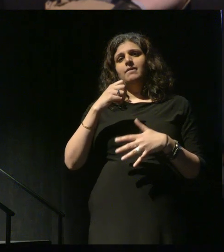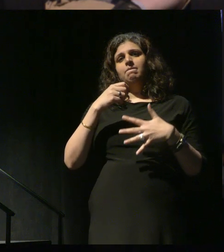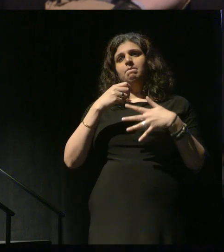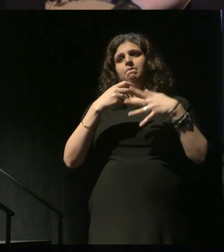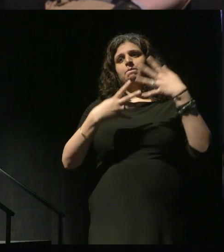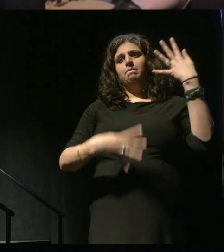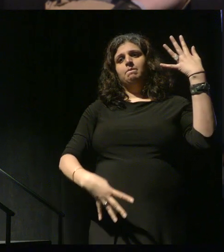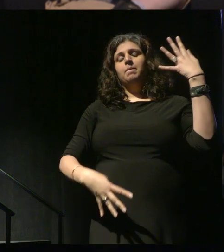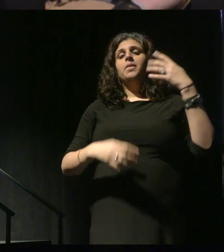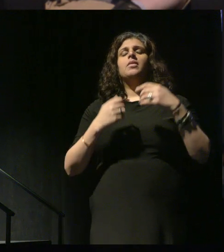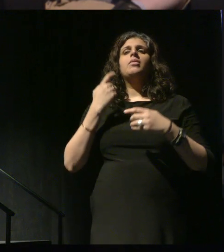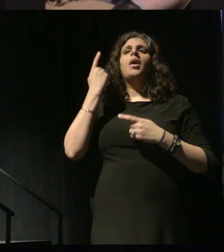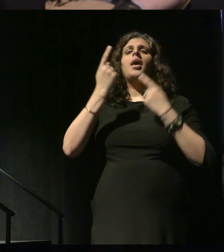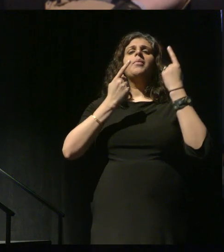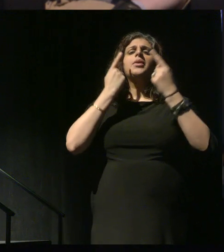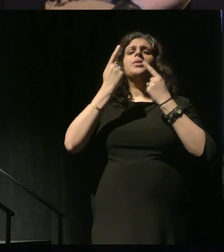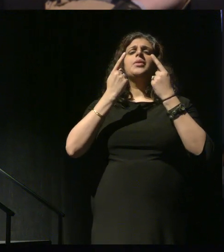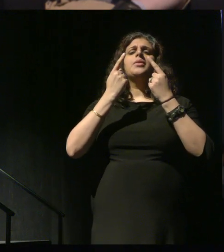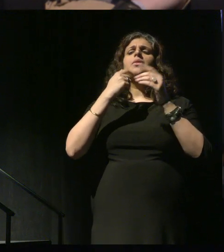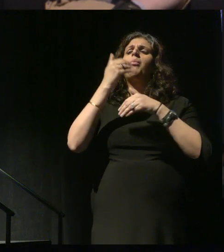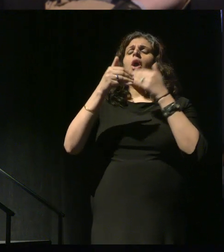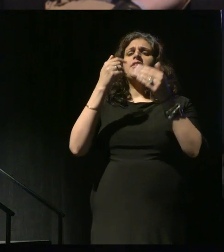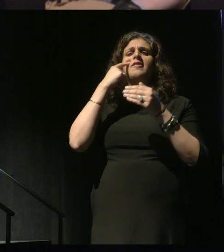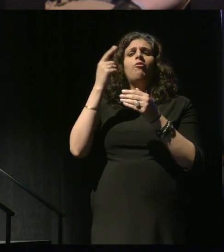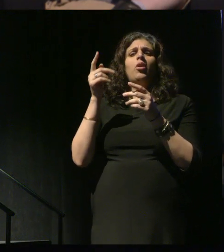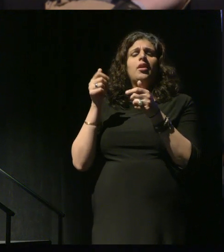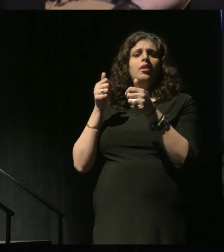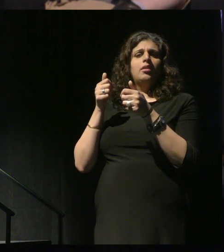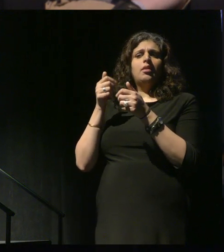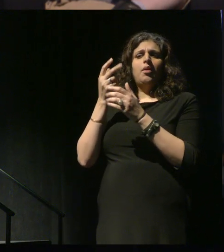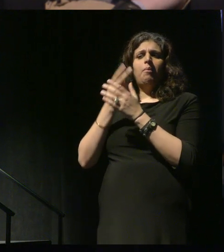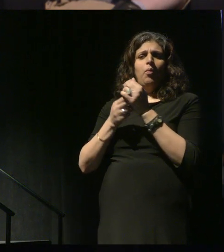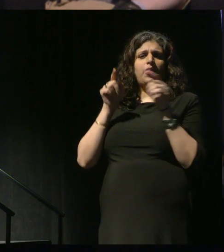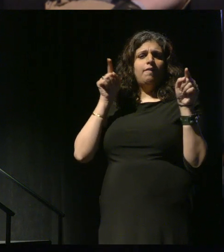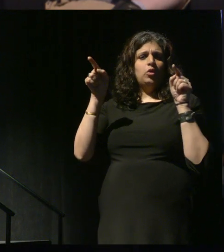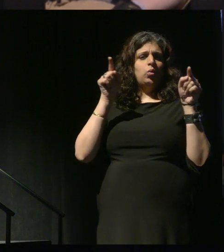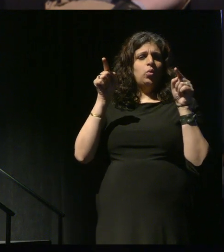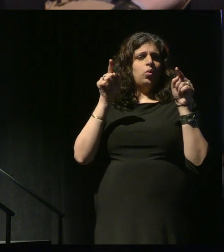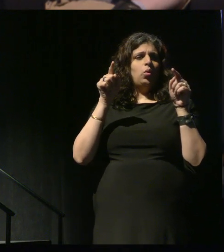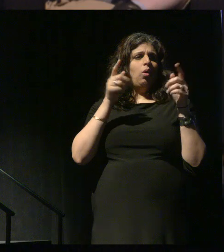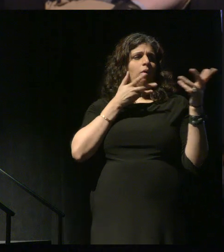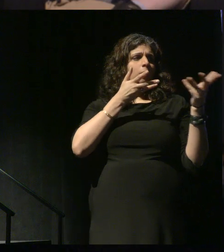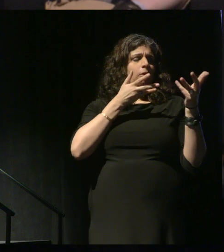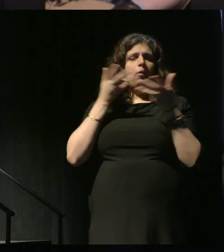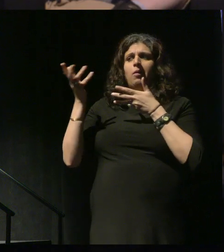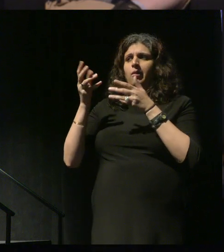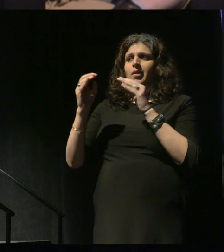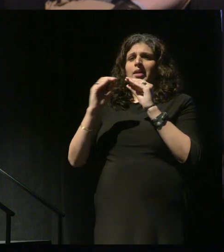what the process was like for each of you working with editors, if there were moments of resistance